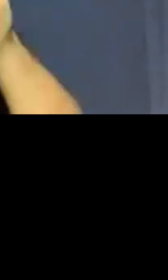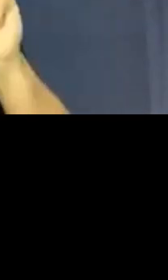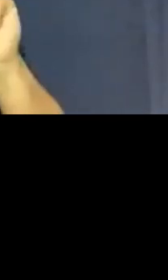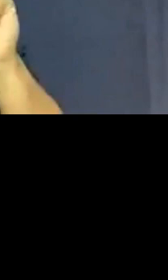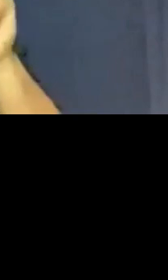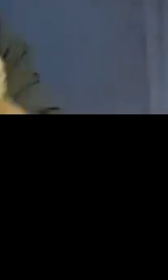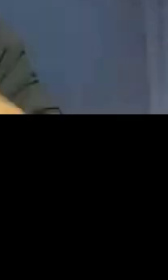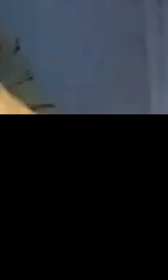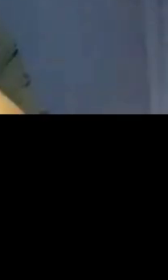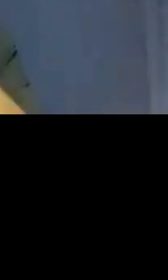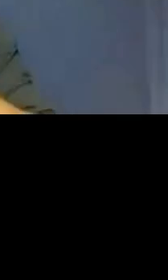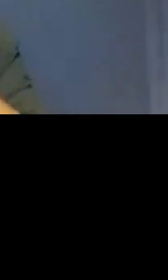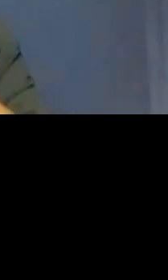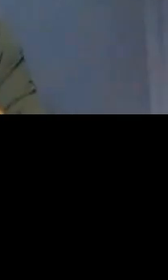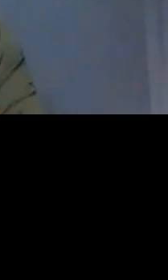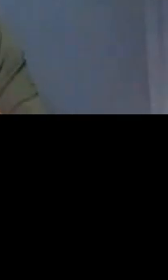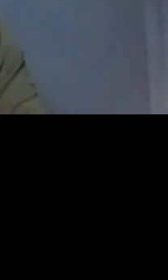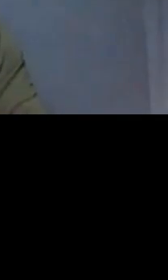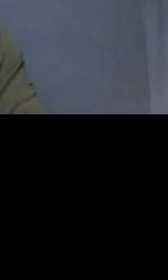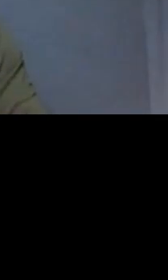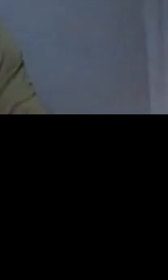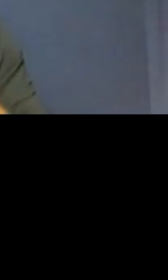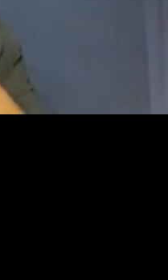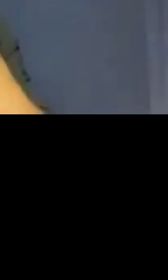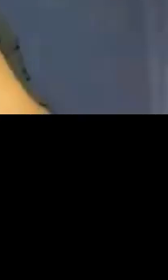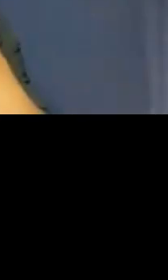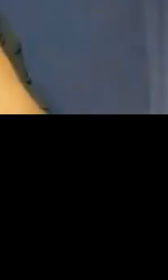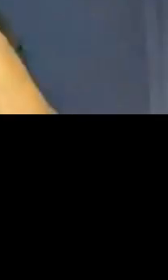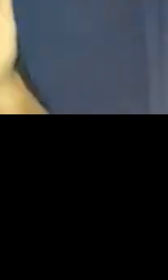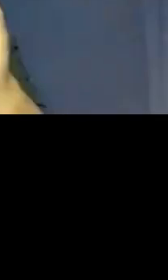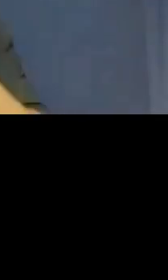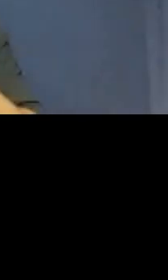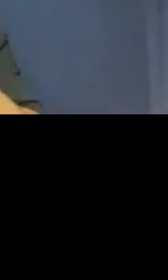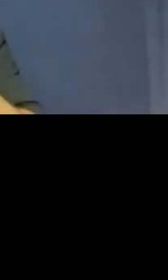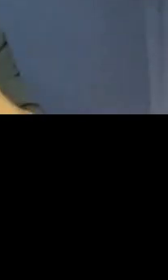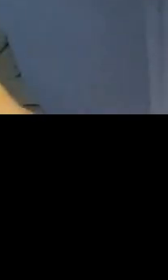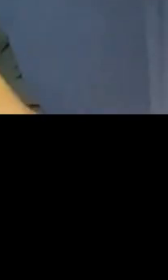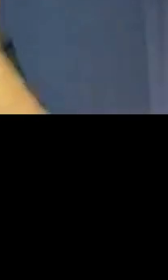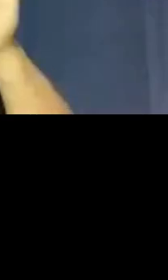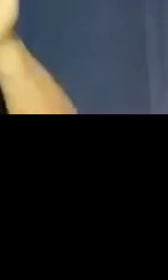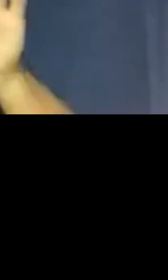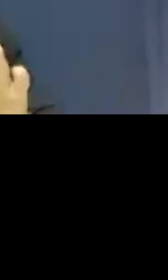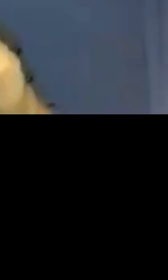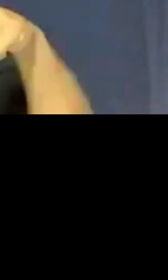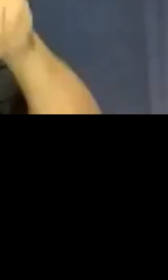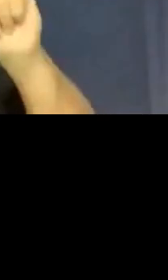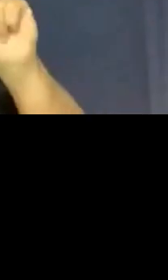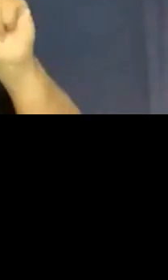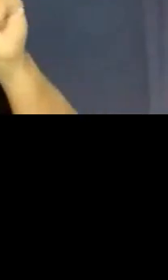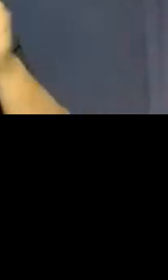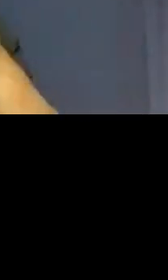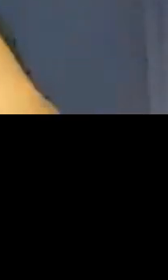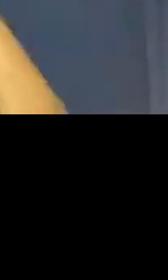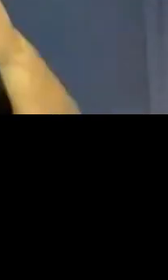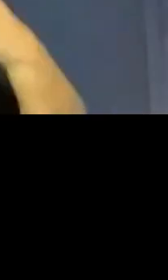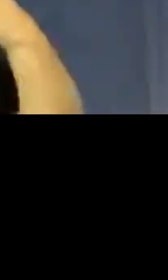There is just a question about generally speaking, you know, a lot of awesome Q&A came through that Hannah answered as you were going.